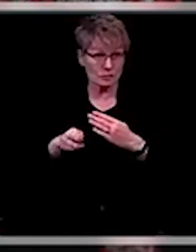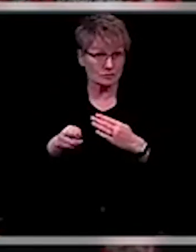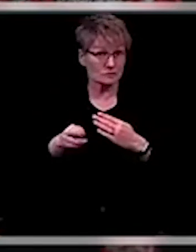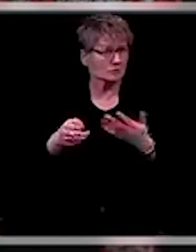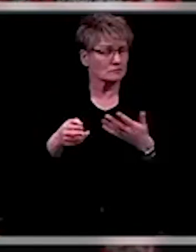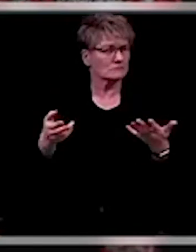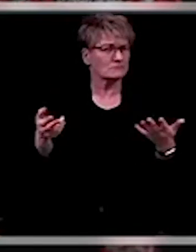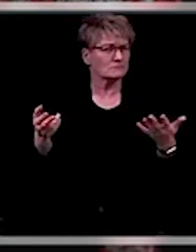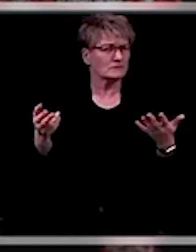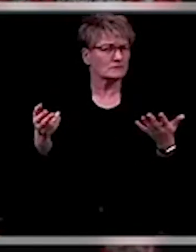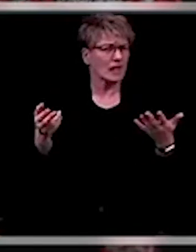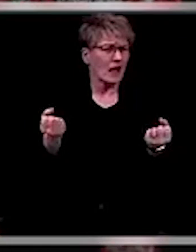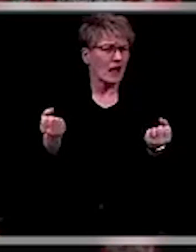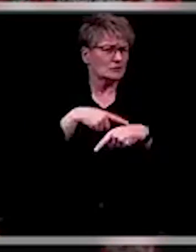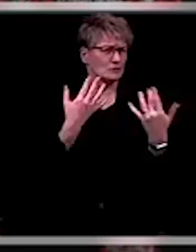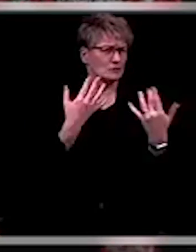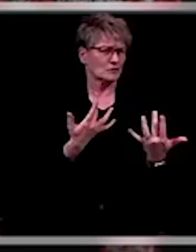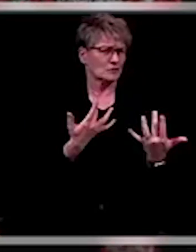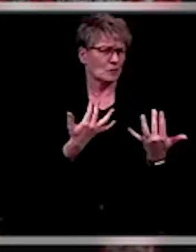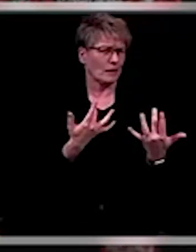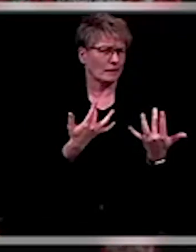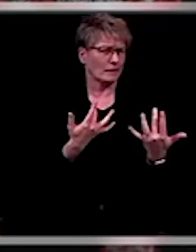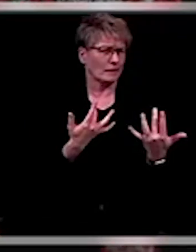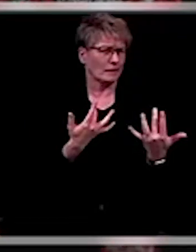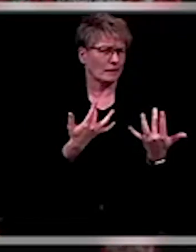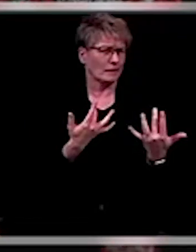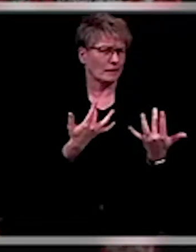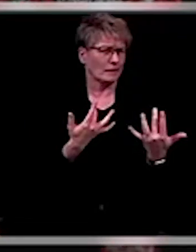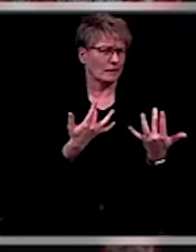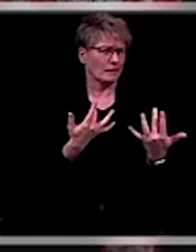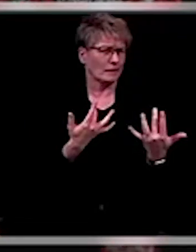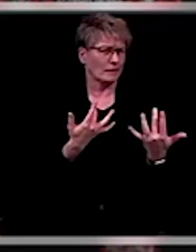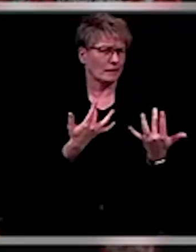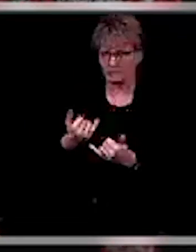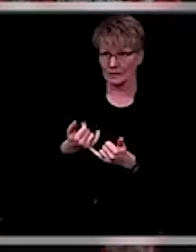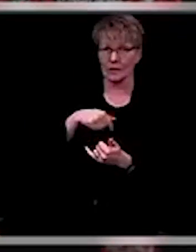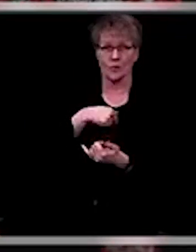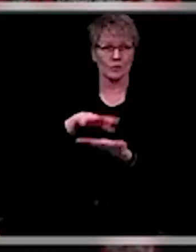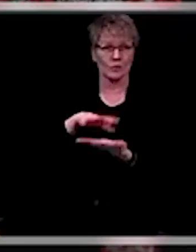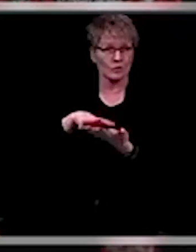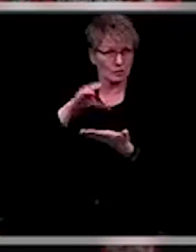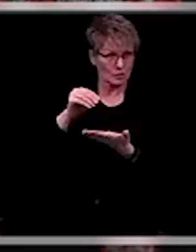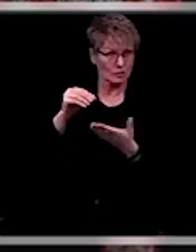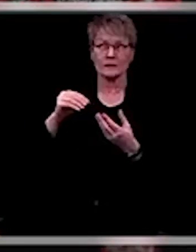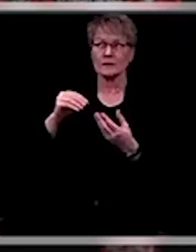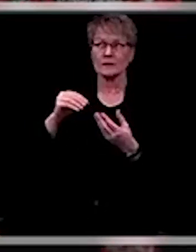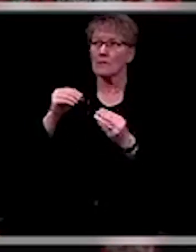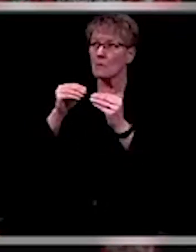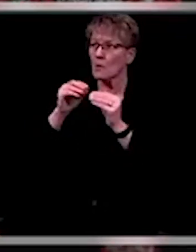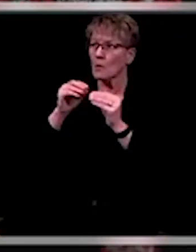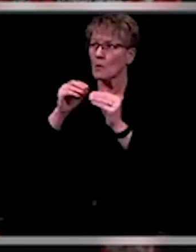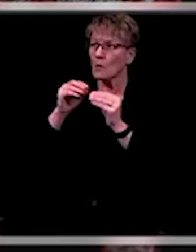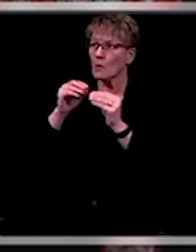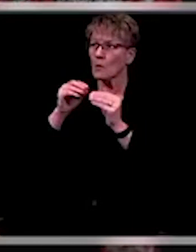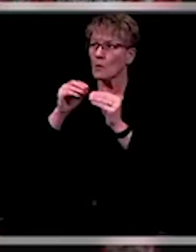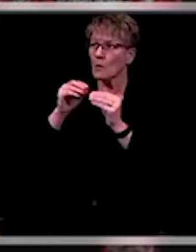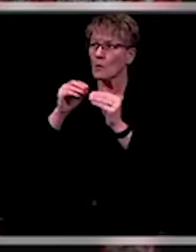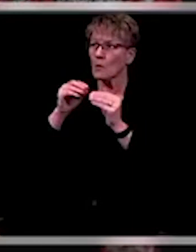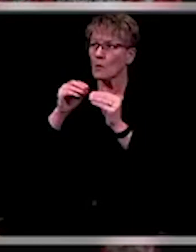the state. Some additional state testing resources are coming to us soon. We are hopeful of that. We